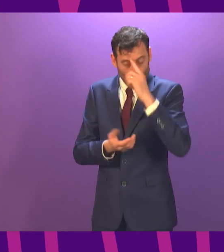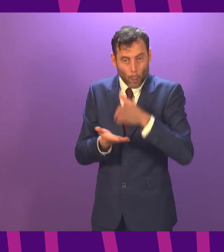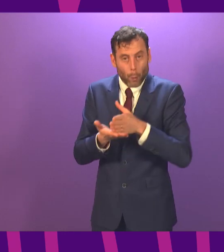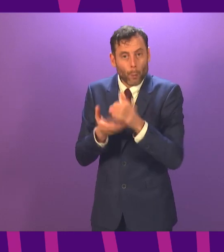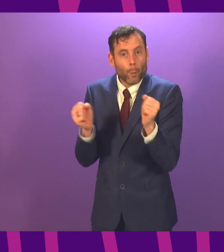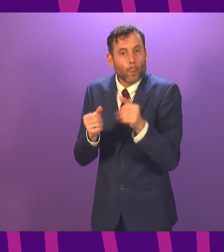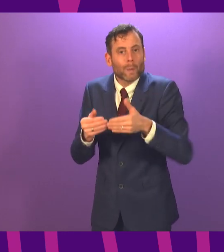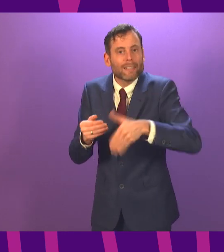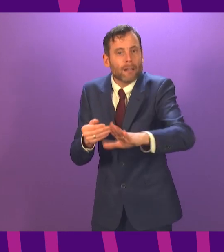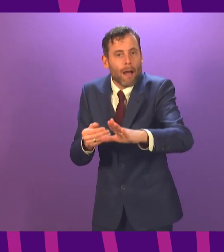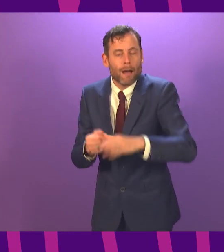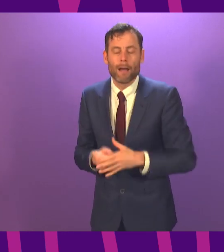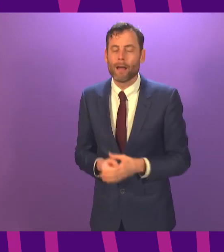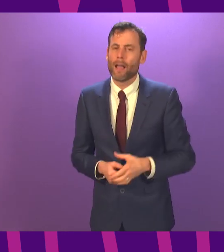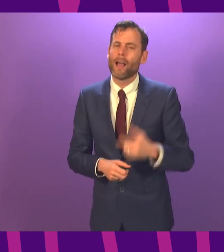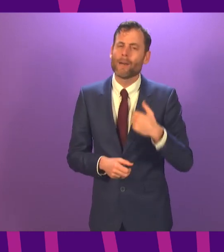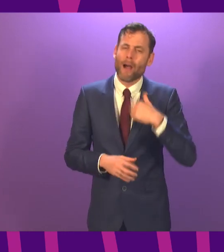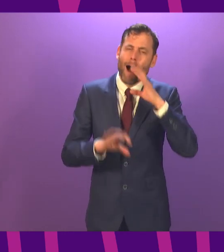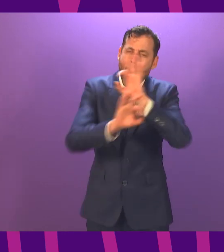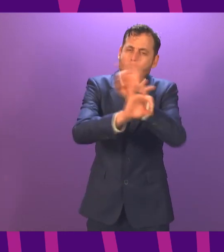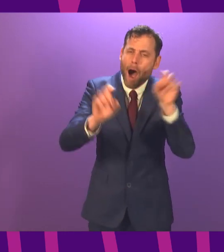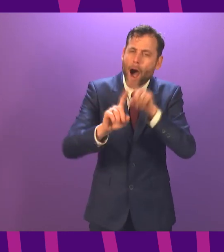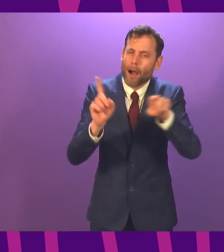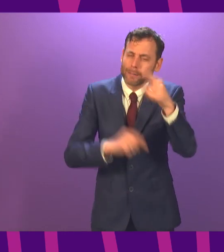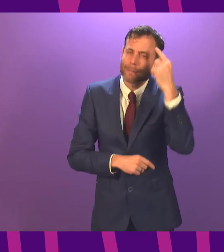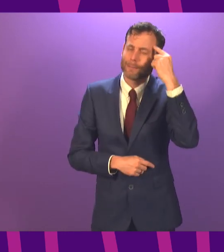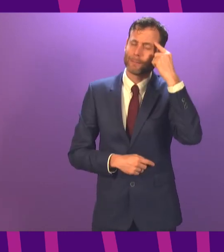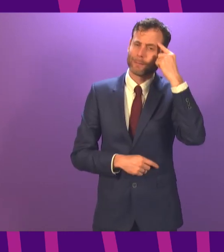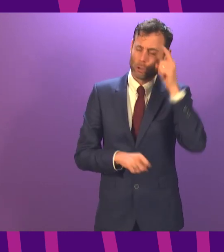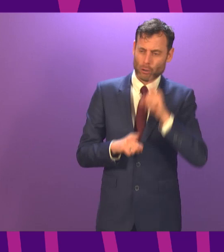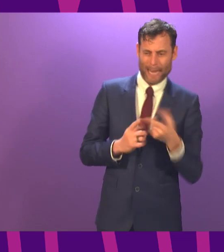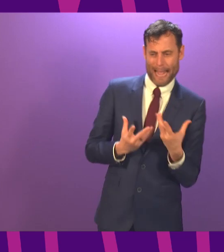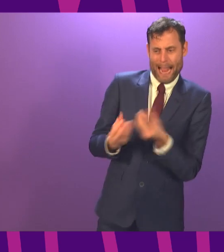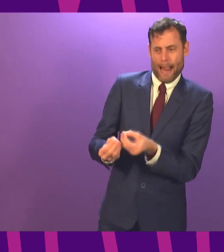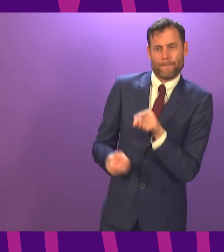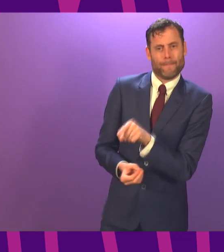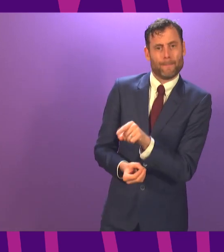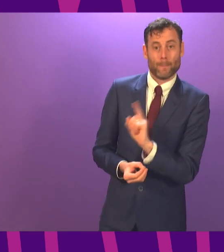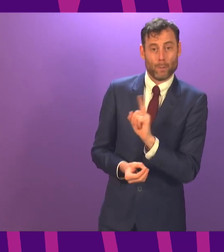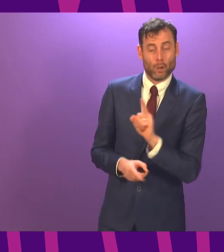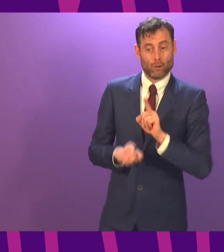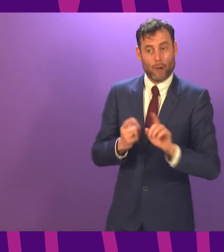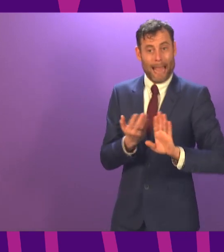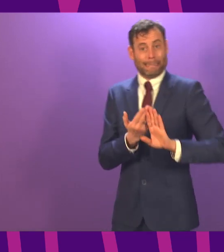I encourage everyone to do all the things that all of us need to do to suppress the